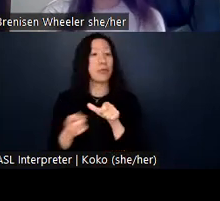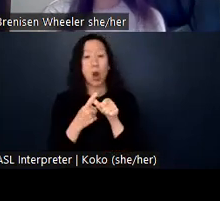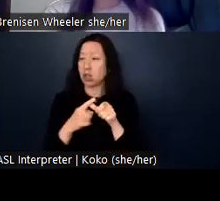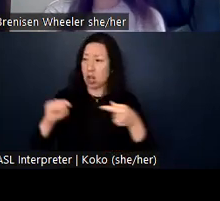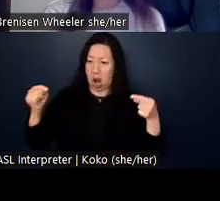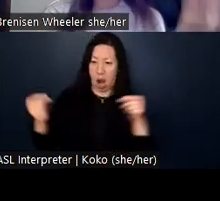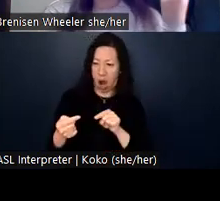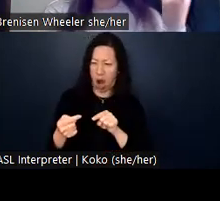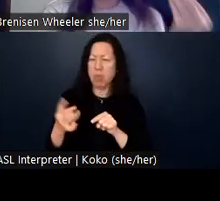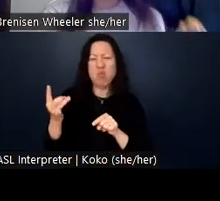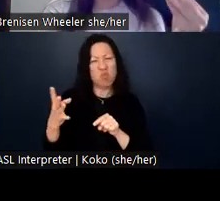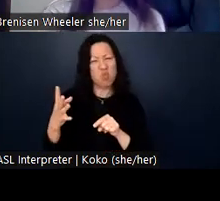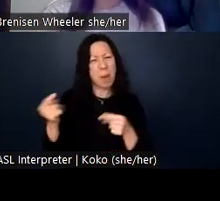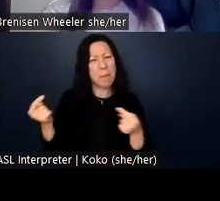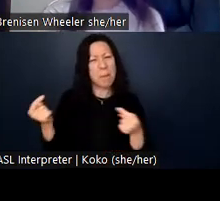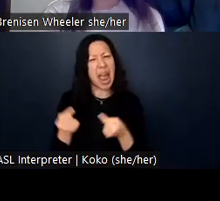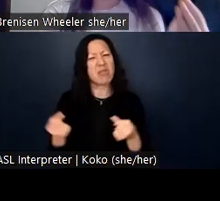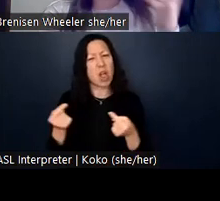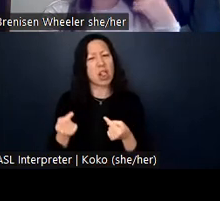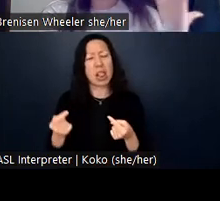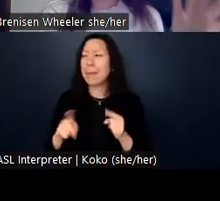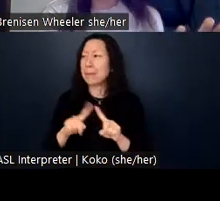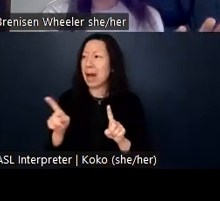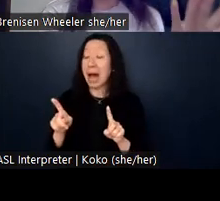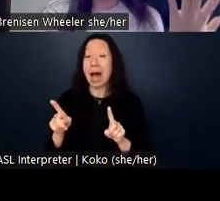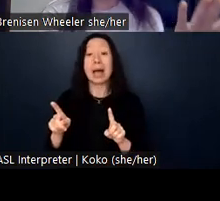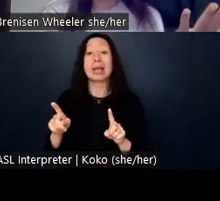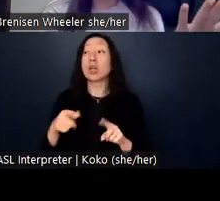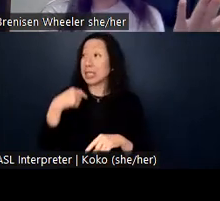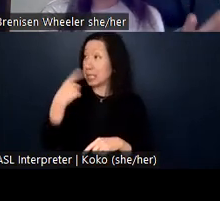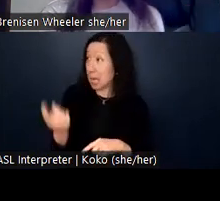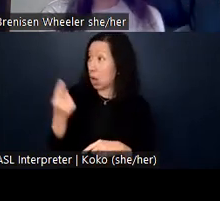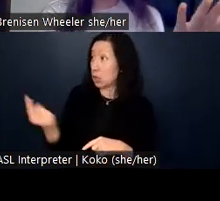painful but it's another unique kind of pain. 13:27:38 When you do someone that you care